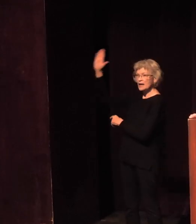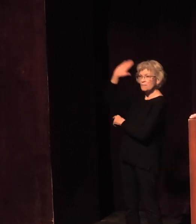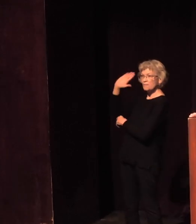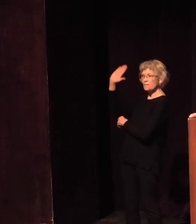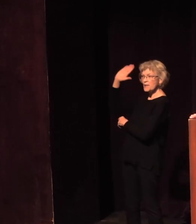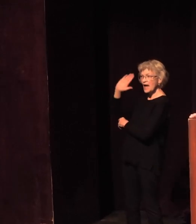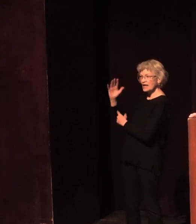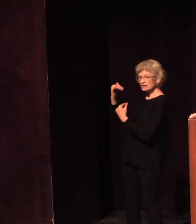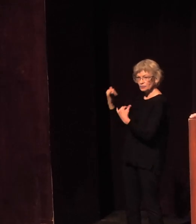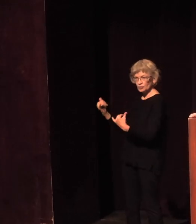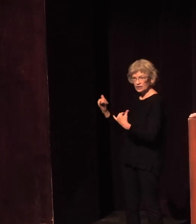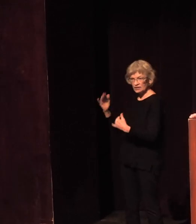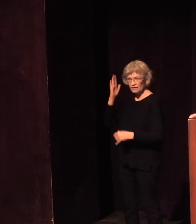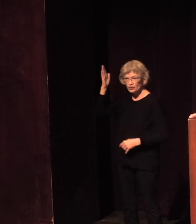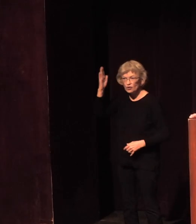traditional custodians of the land we